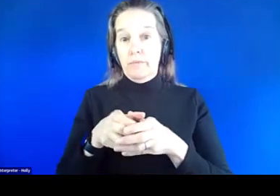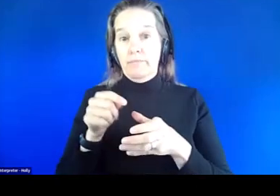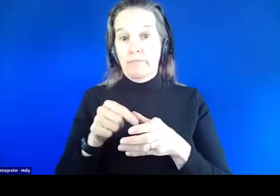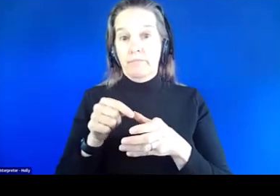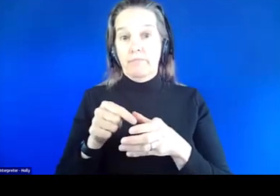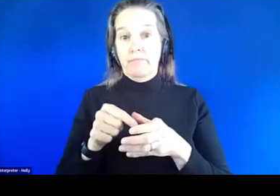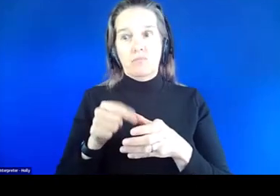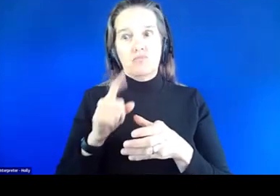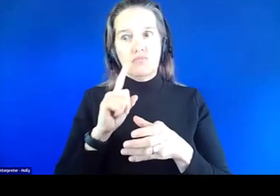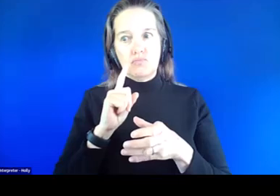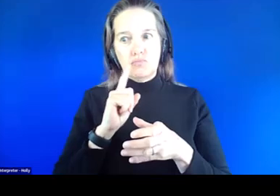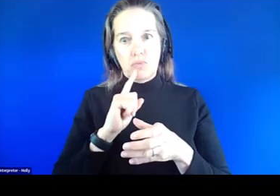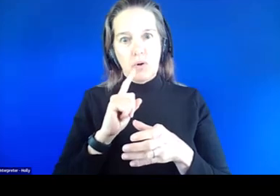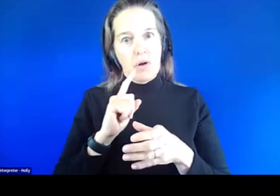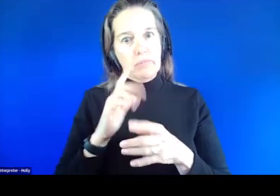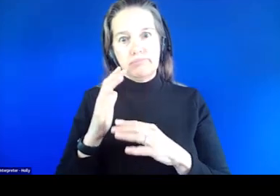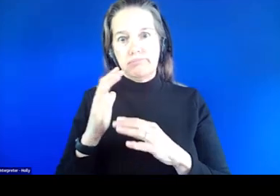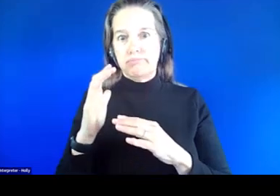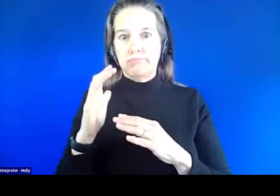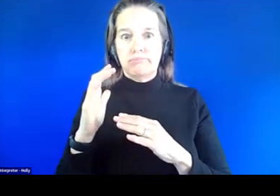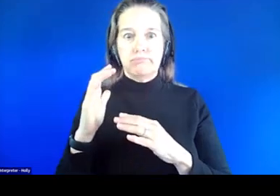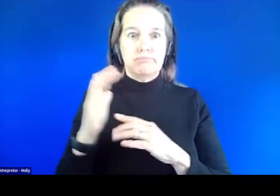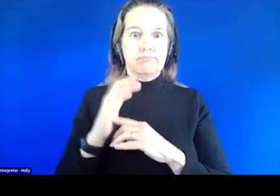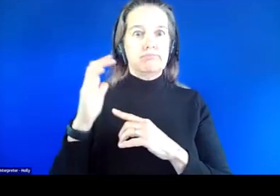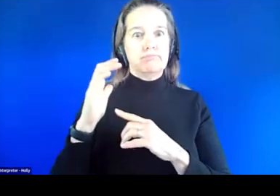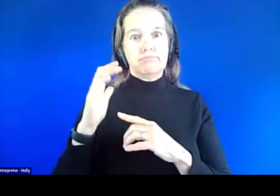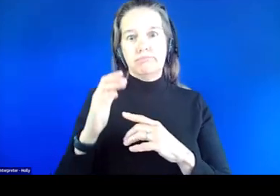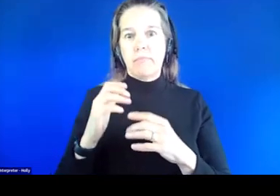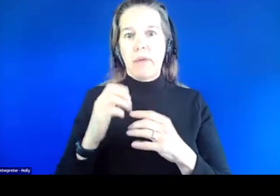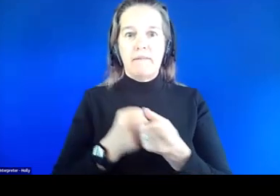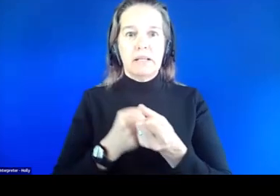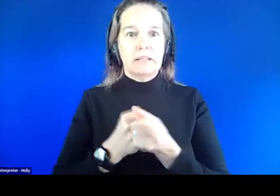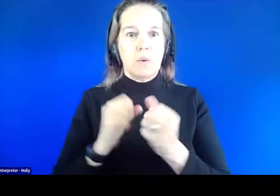organizations working with the disability rights